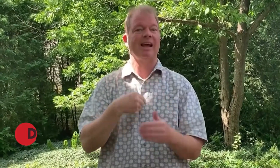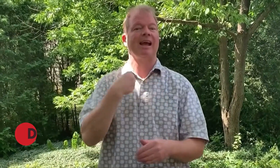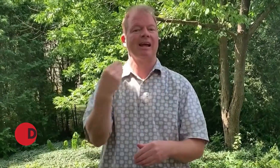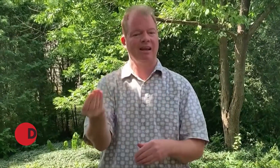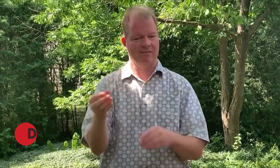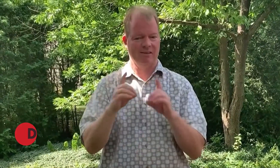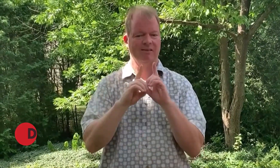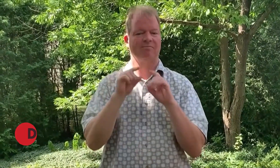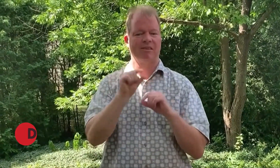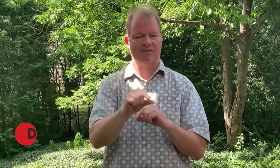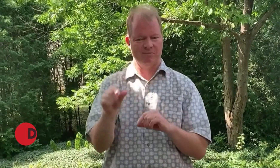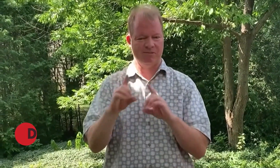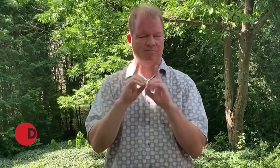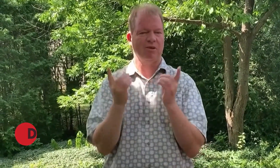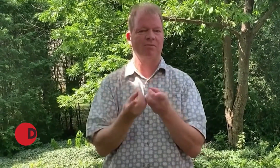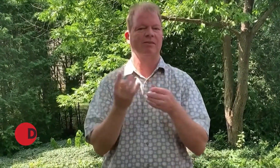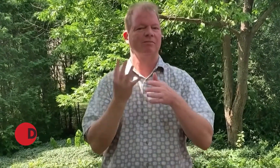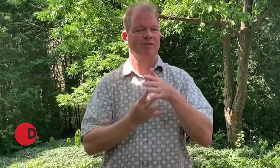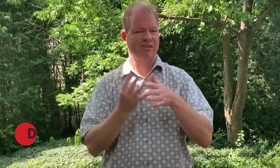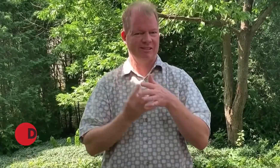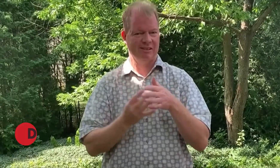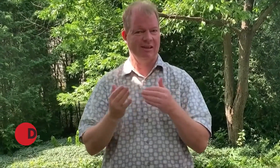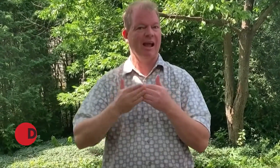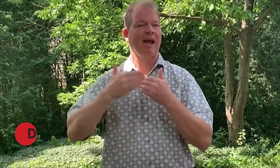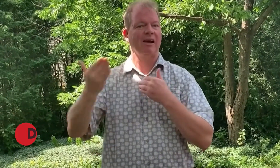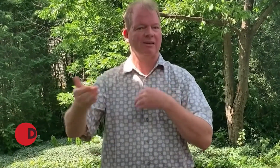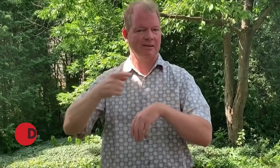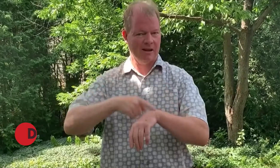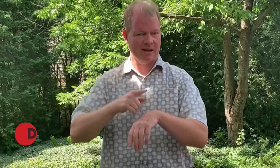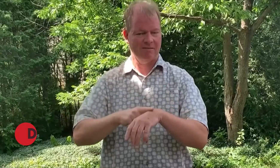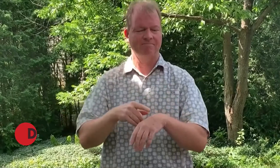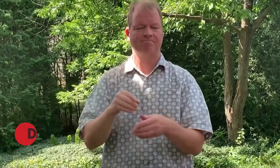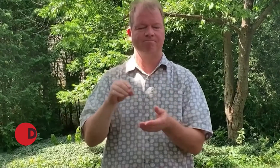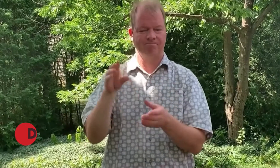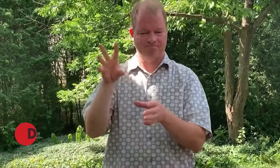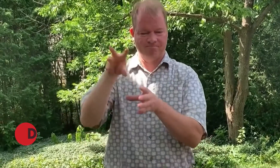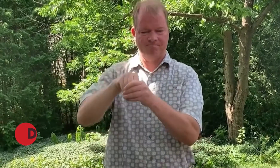and gave the government, the Immigration Department ahead of time to include